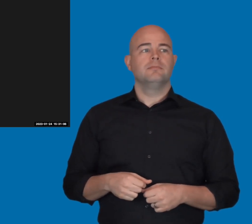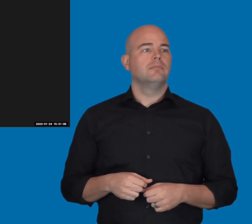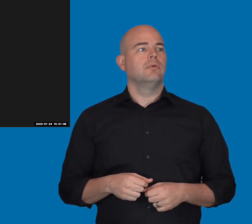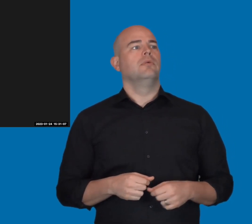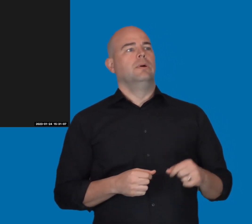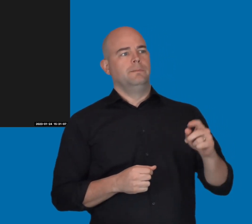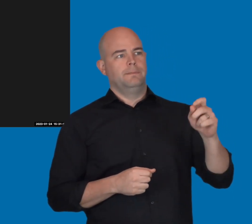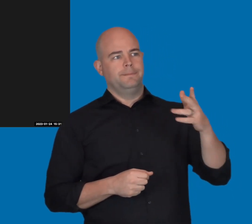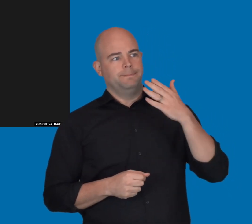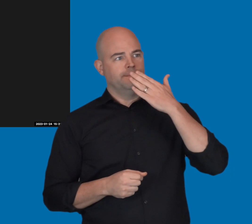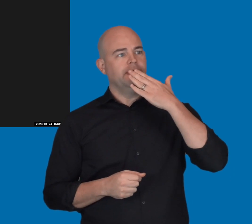Is that correct?